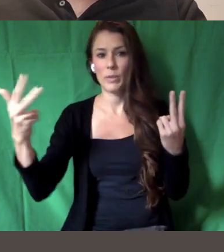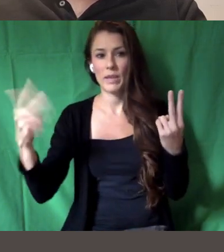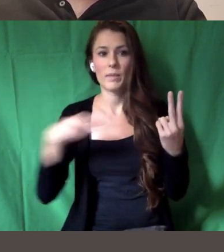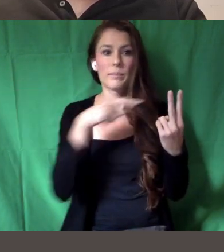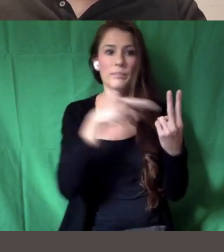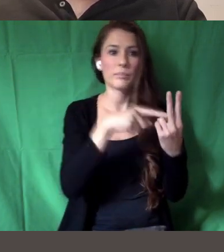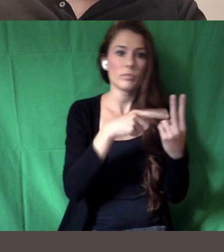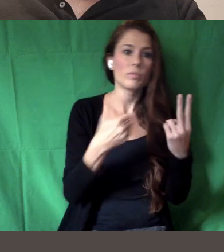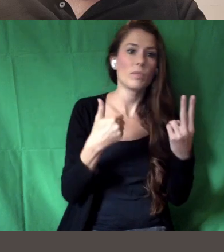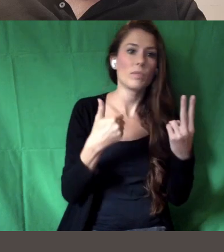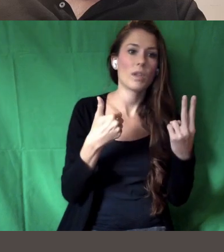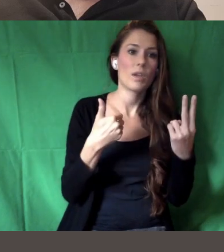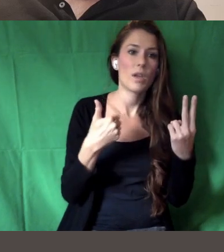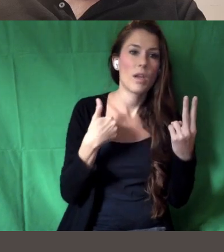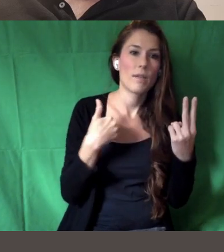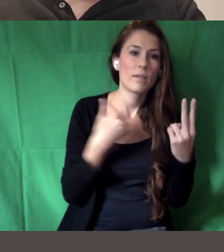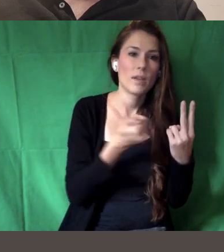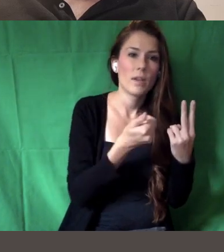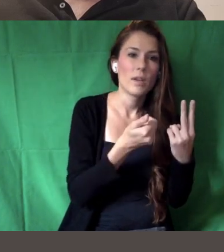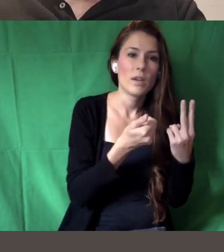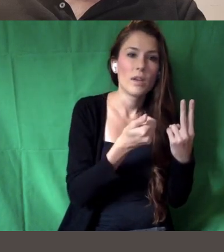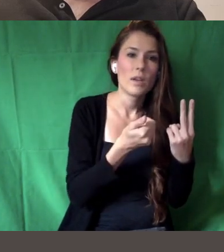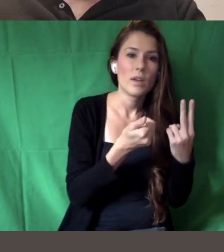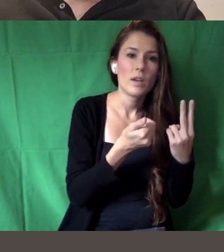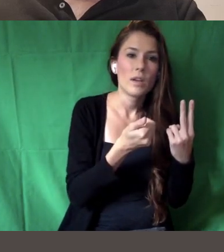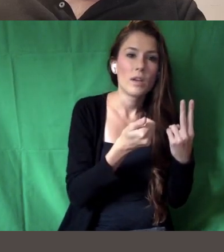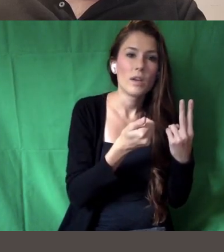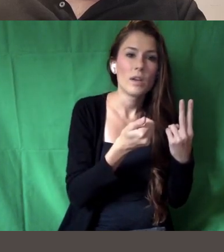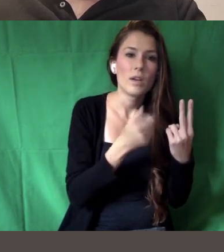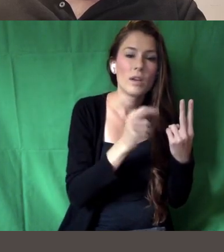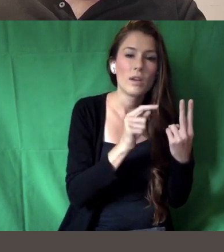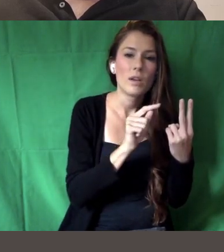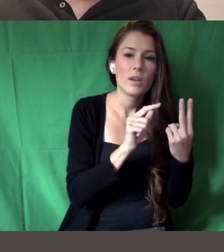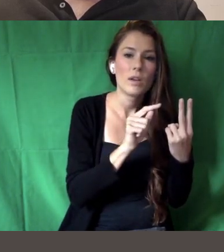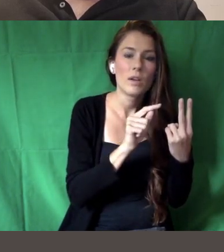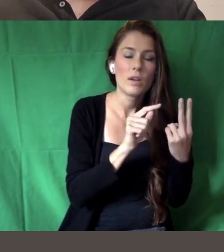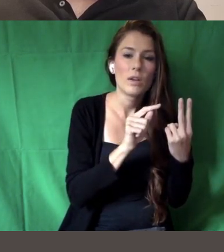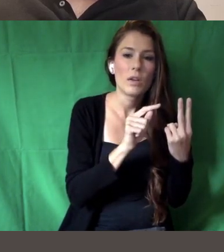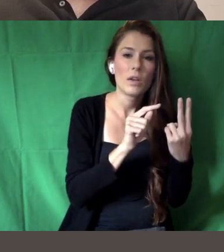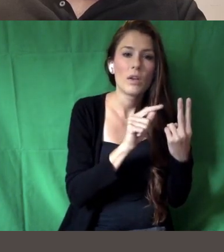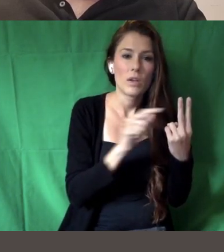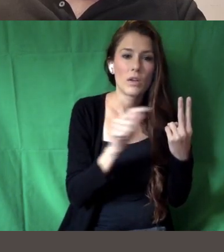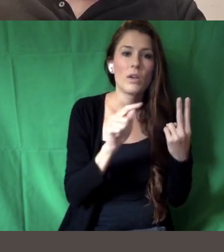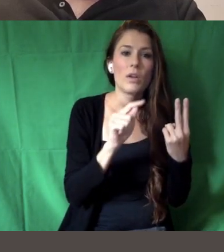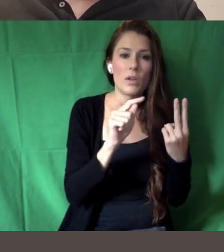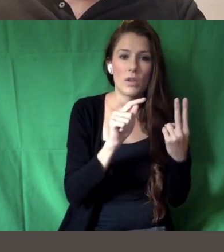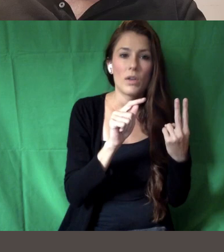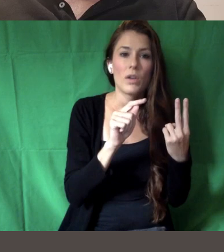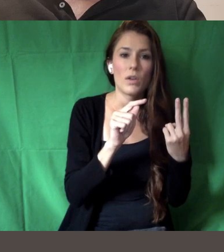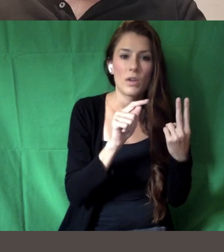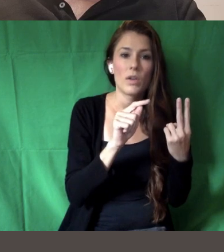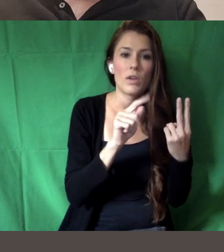of configurations. It supports serverless Lambda, Fargate, virtual machines, and Outposts.